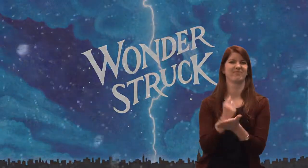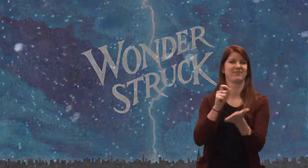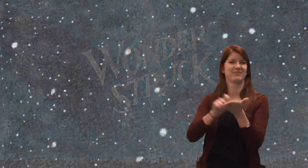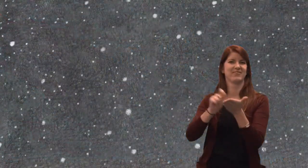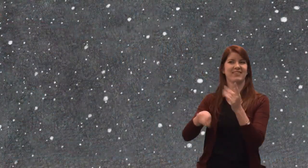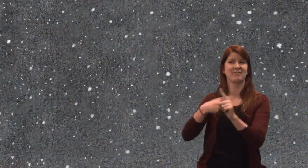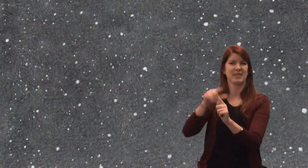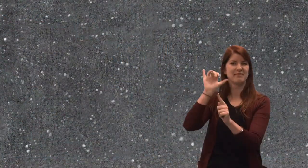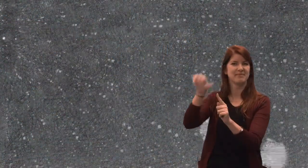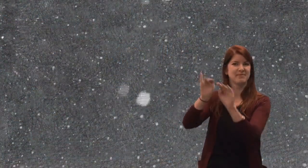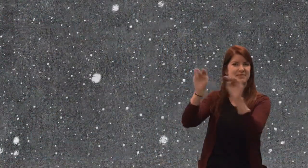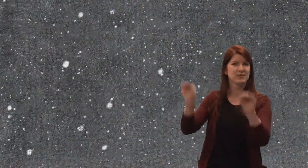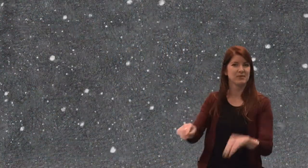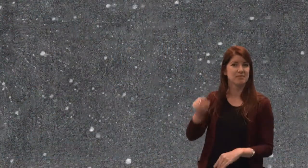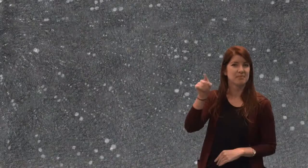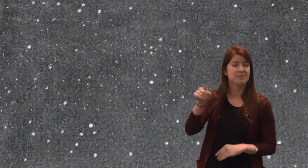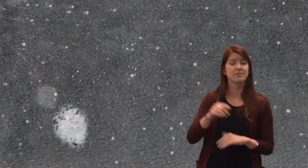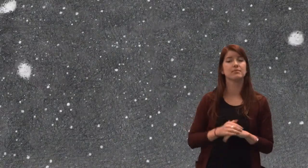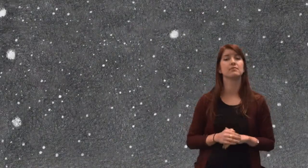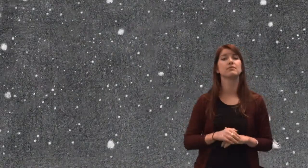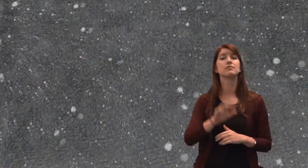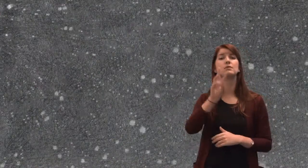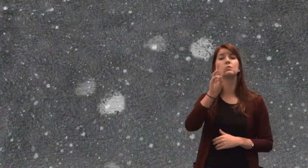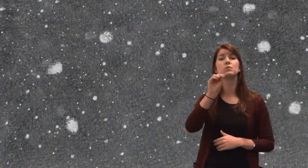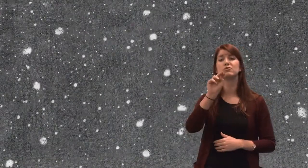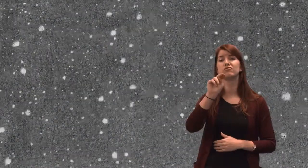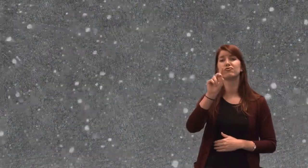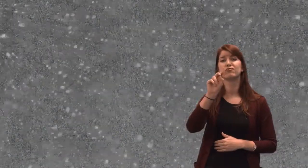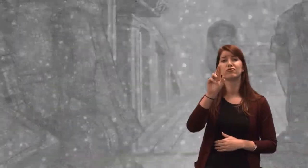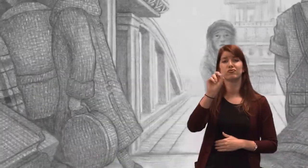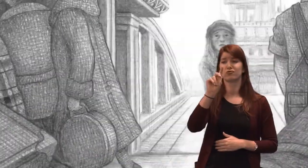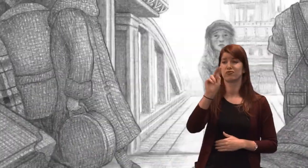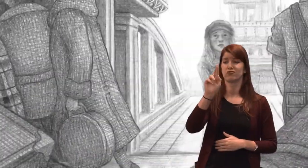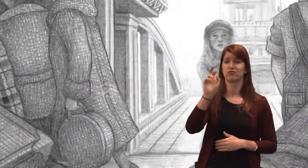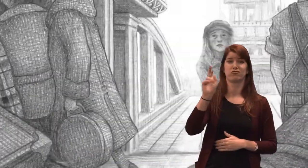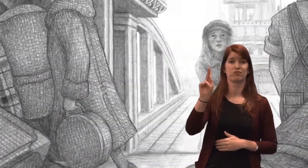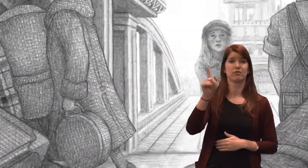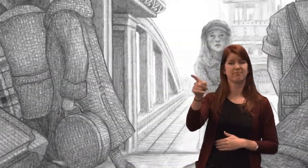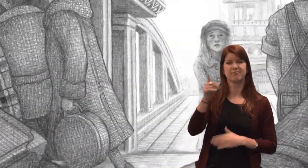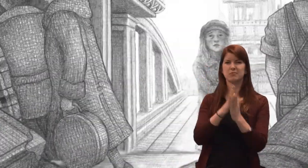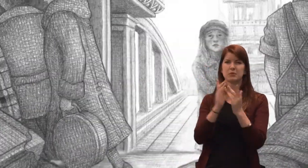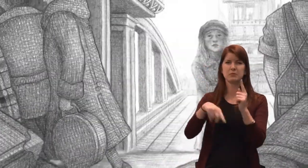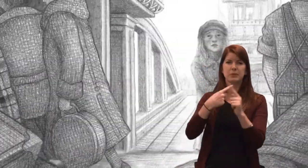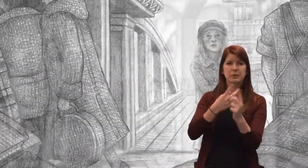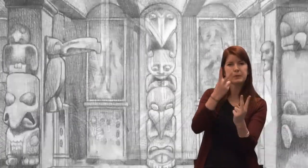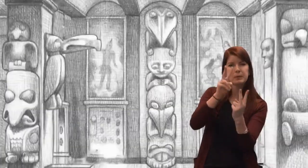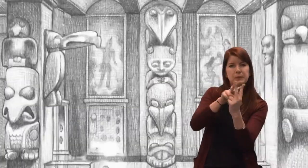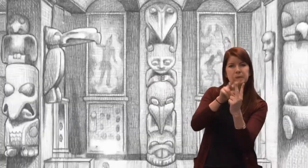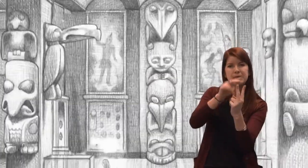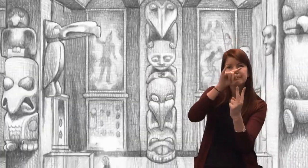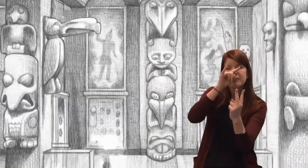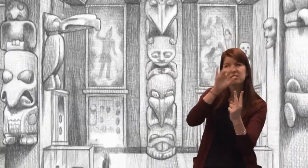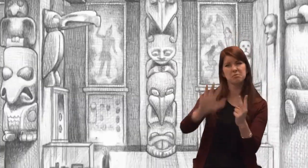Wonderstruck is about two kids, 50 years apart, who run away, and end up at the Museum of Natural History.